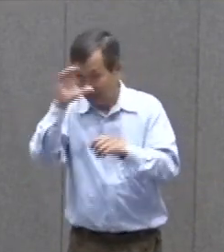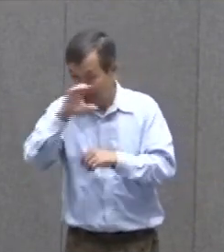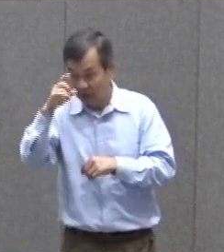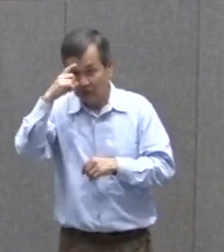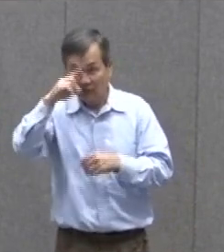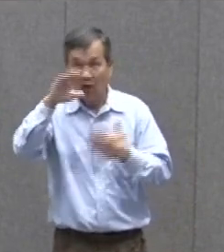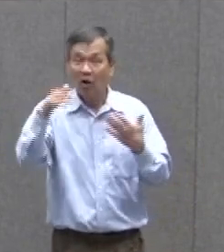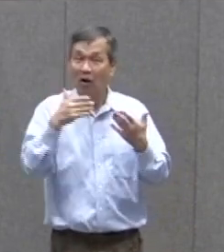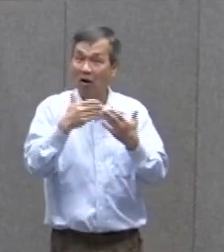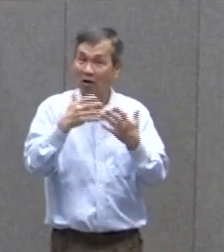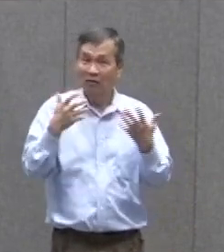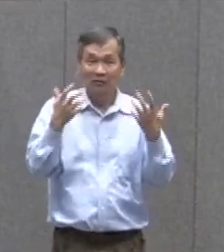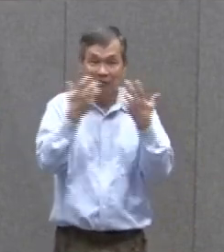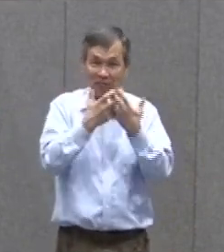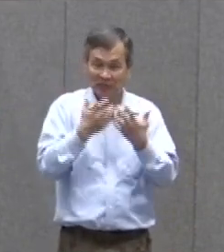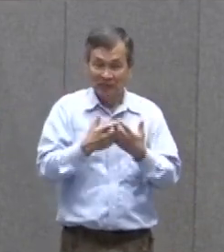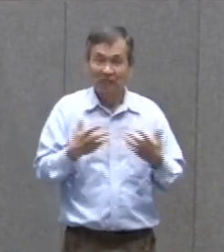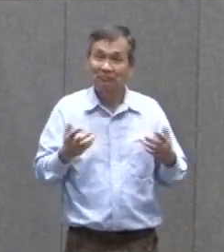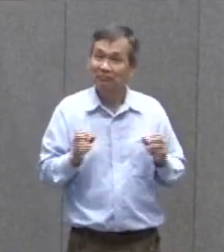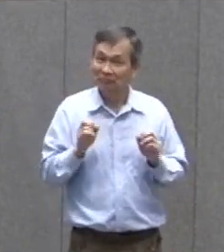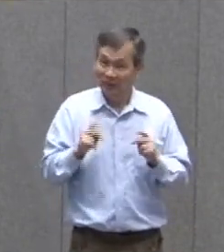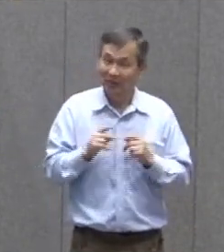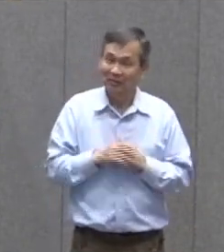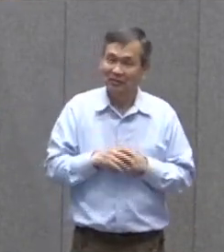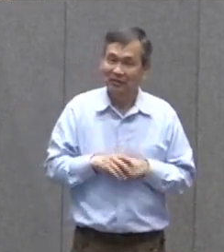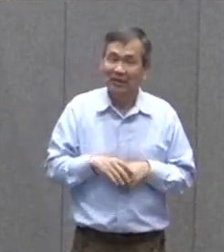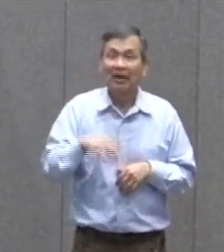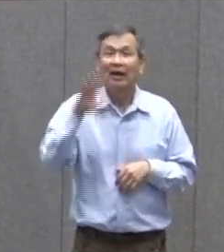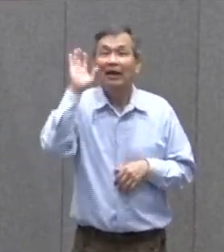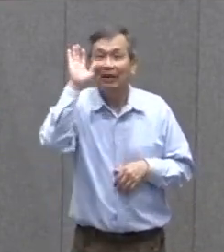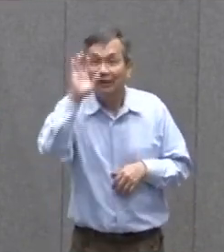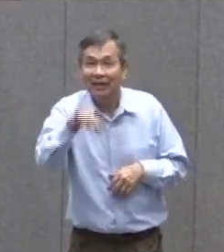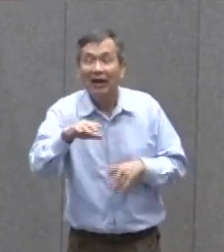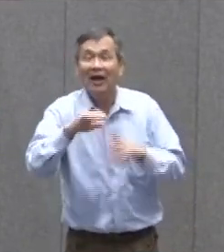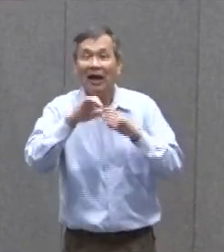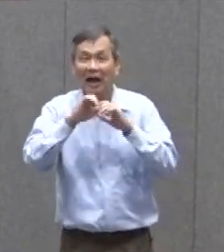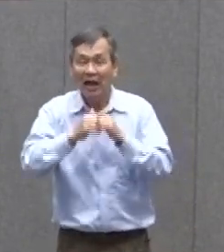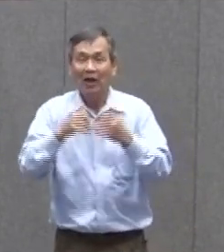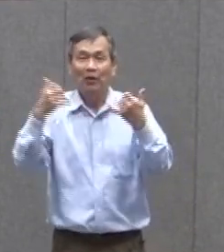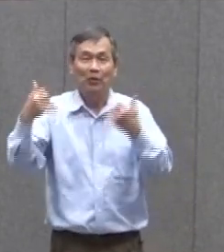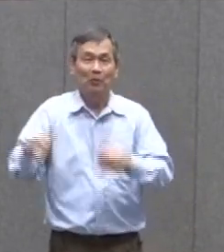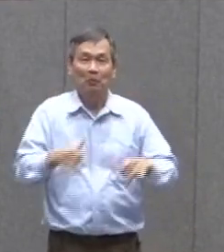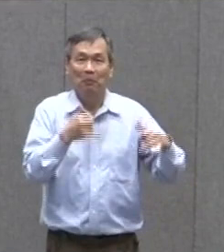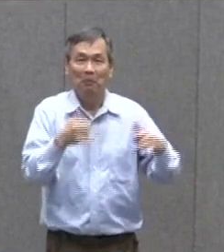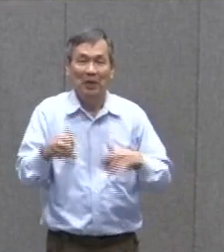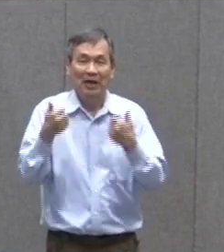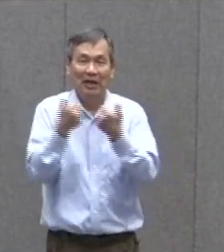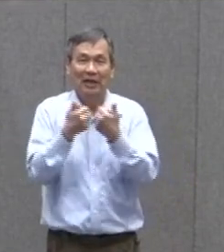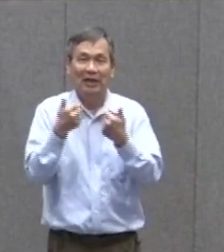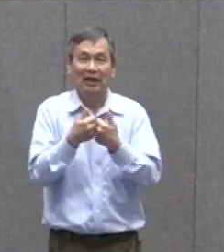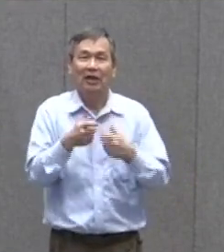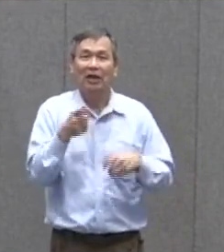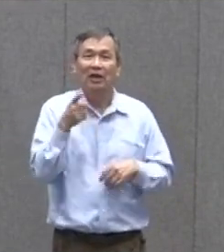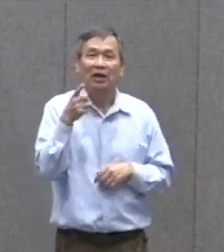that are hiding up here. So that how you play the game Memory, but you need to know how to make it